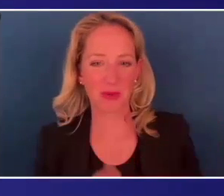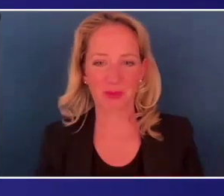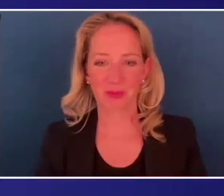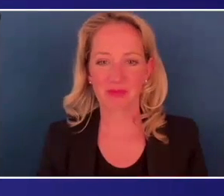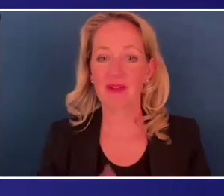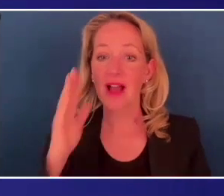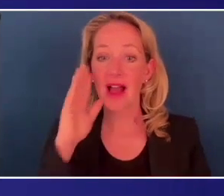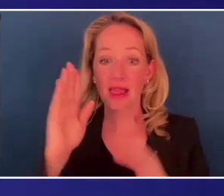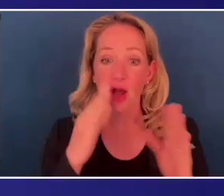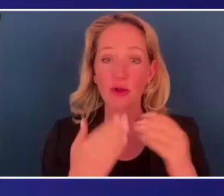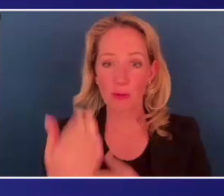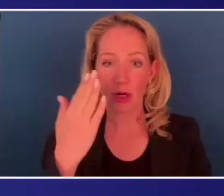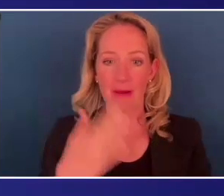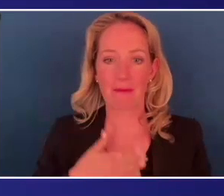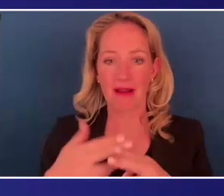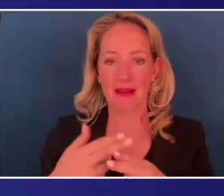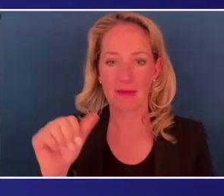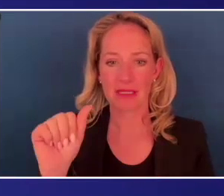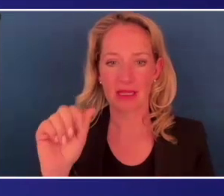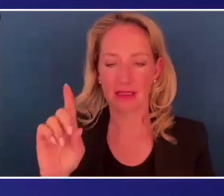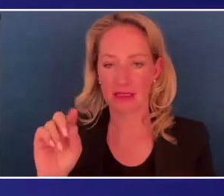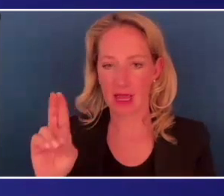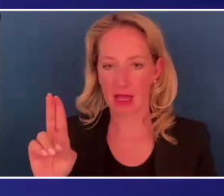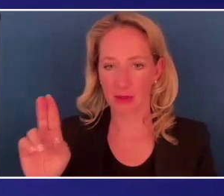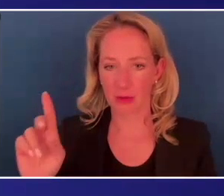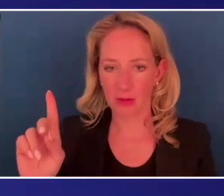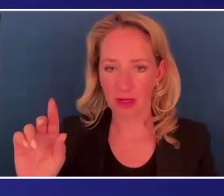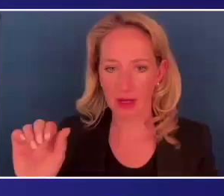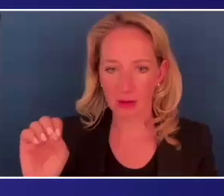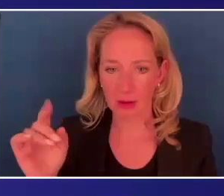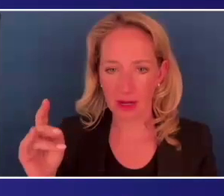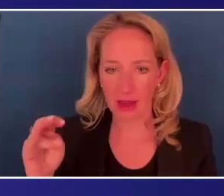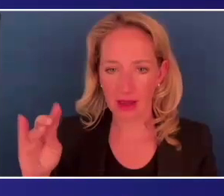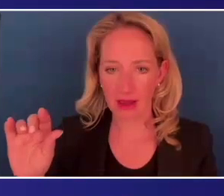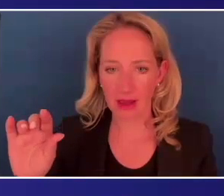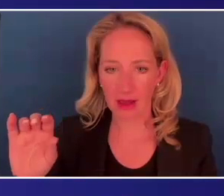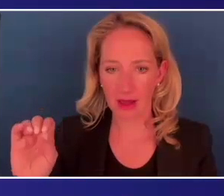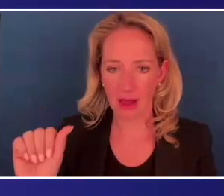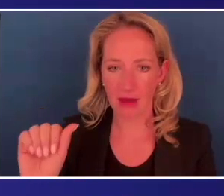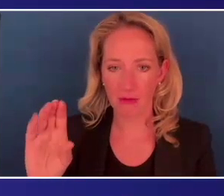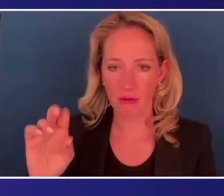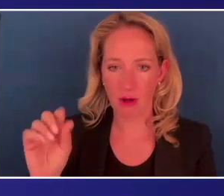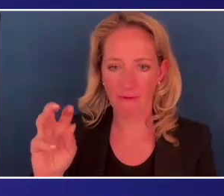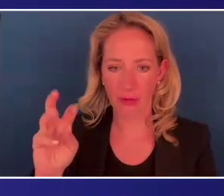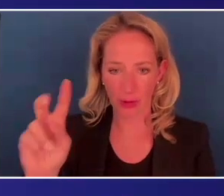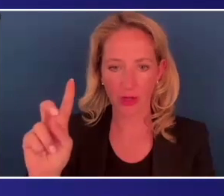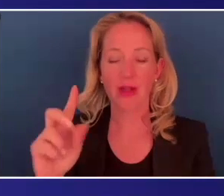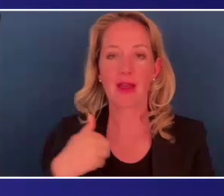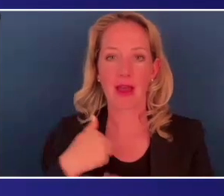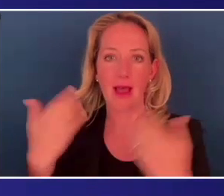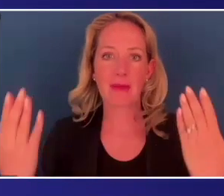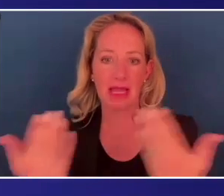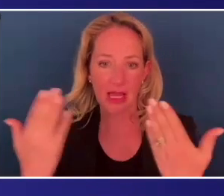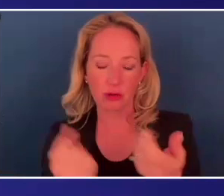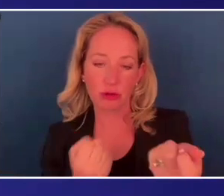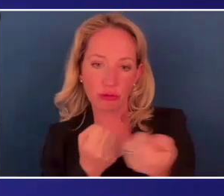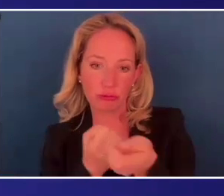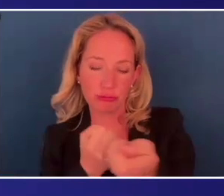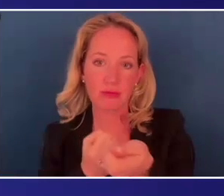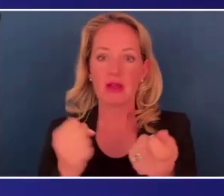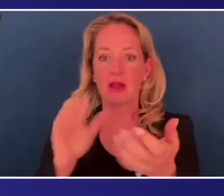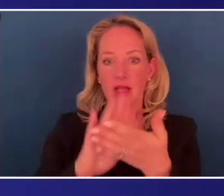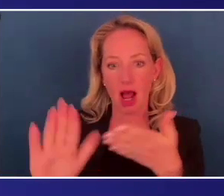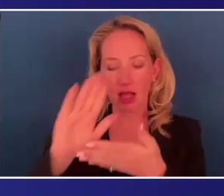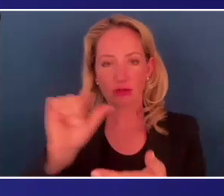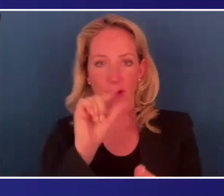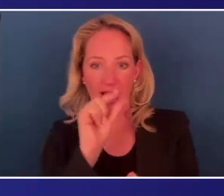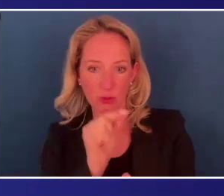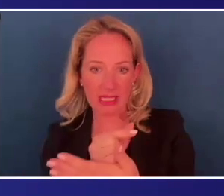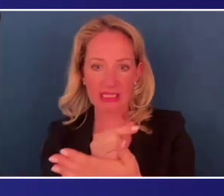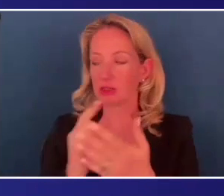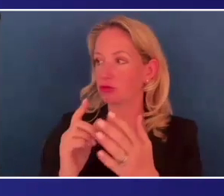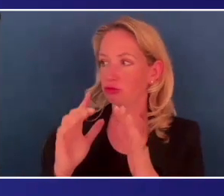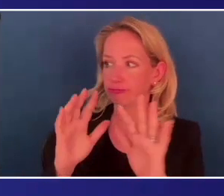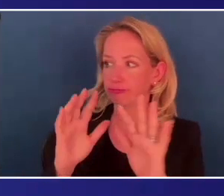My name is Adako and Yaka Crawford and I'm here to testify in support of programs that encourage college graduates to pursue careers in the public interest.